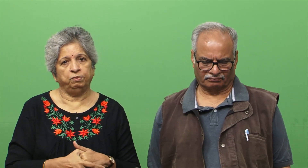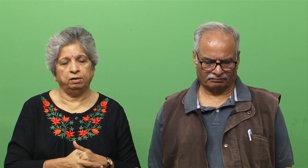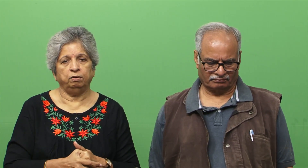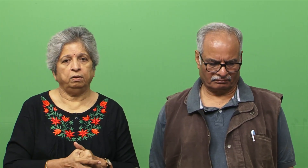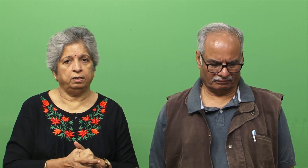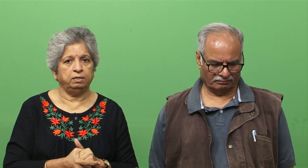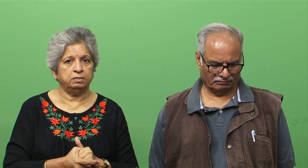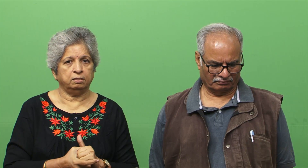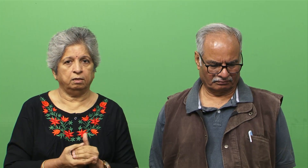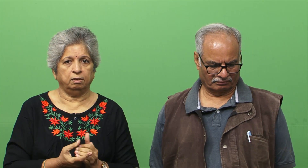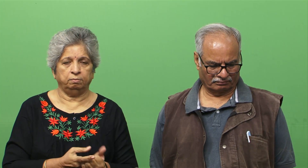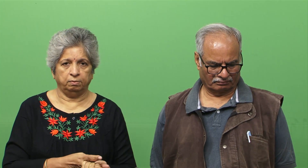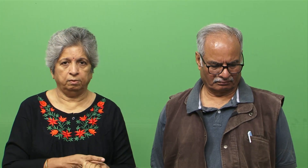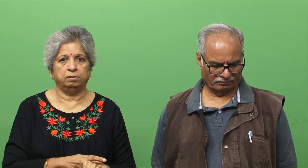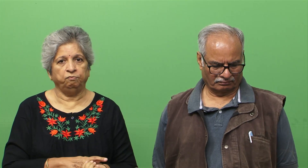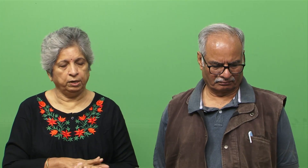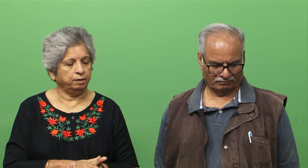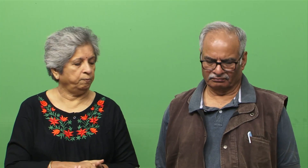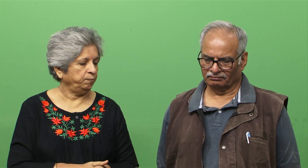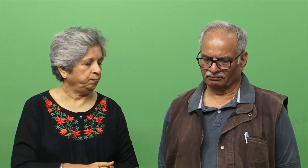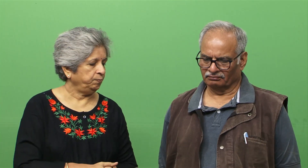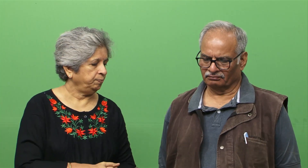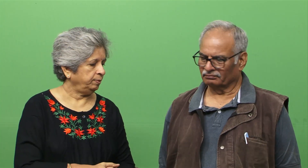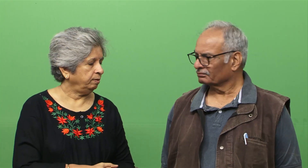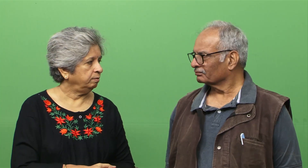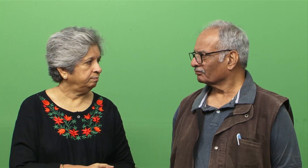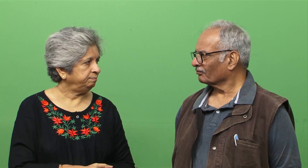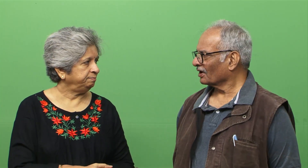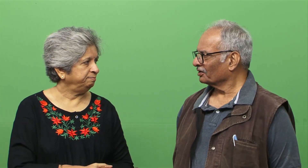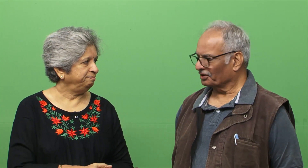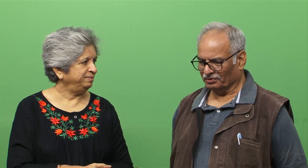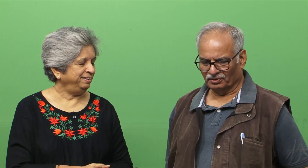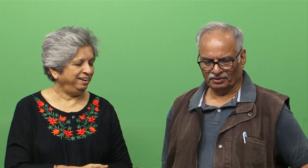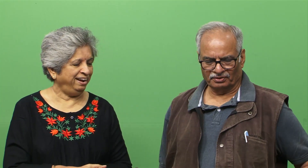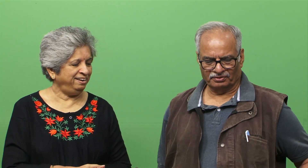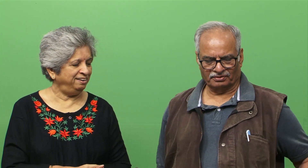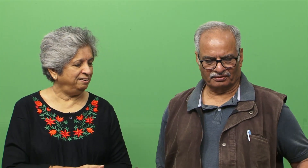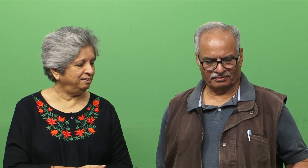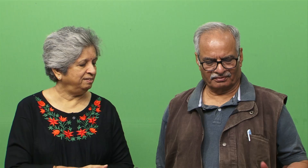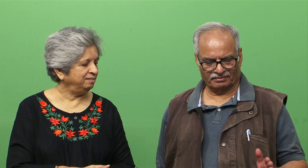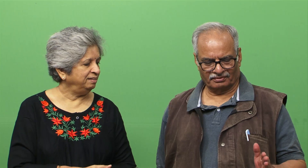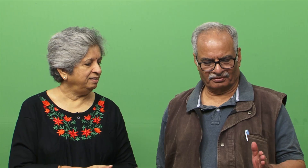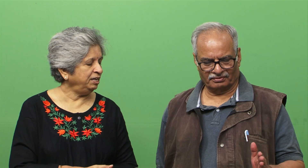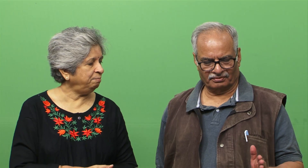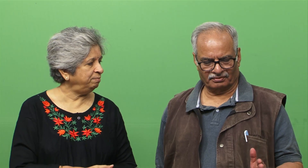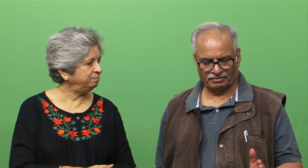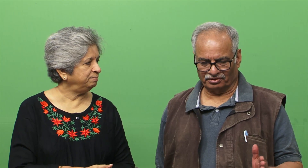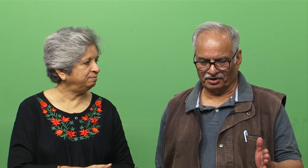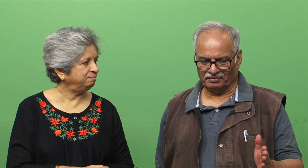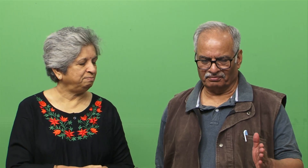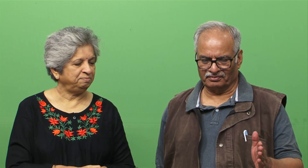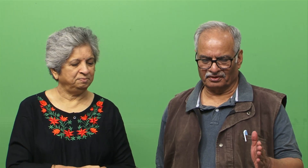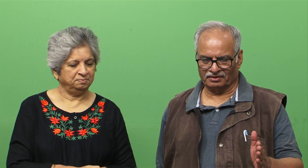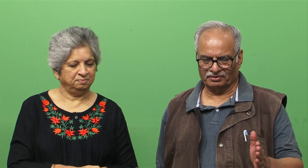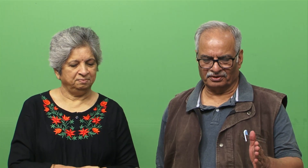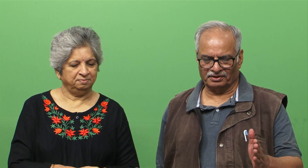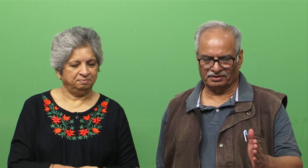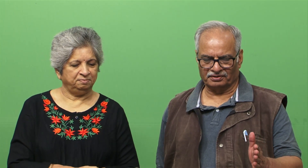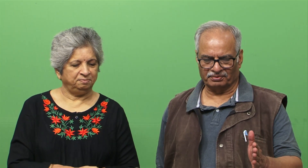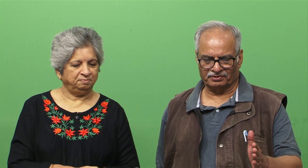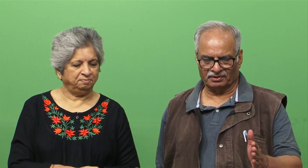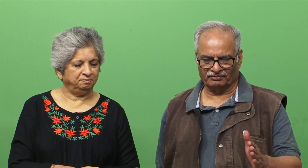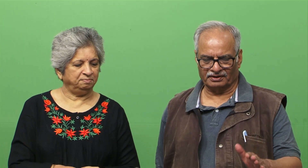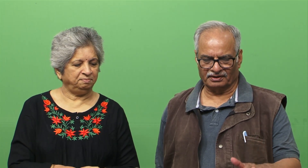will learn in this uh week thank you and theme theme you see in this particular week that is